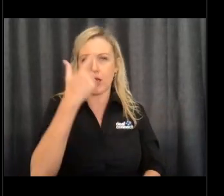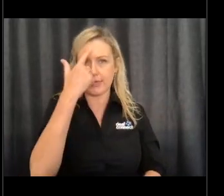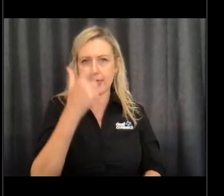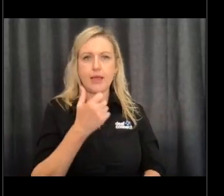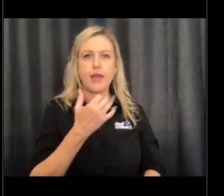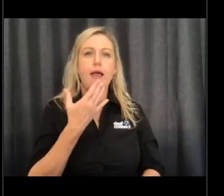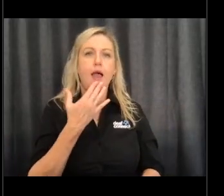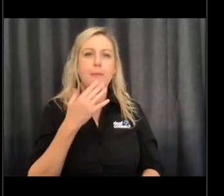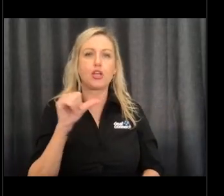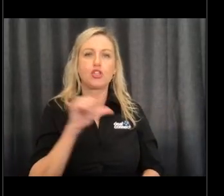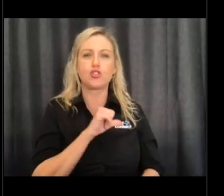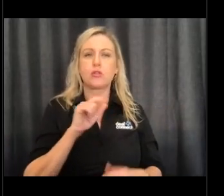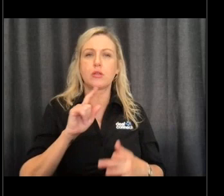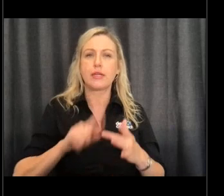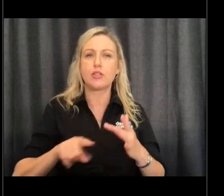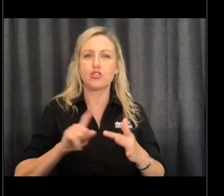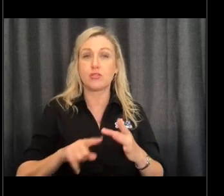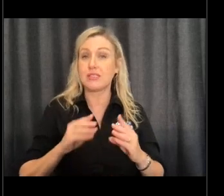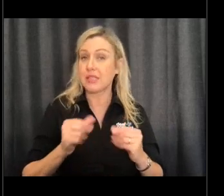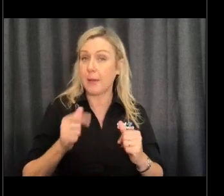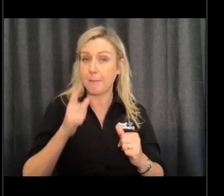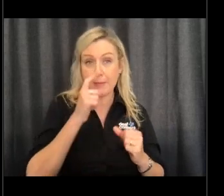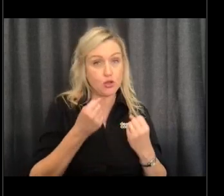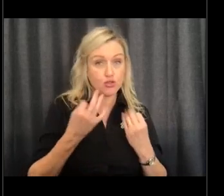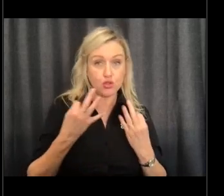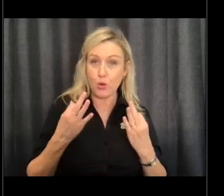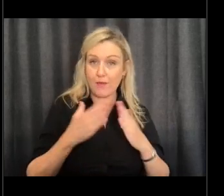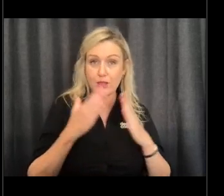out there of no insurance or under insurance.